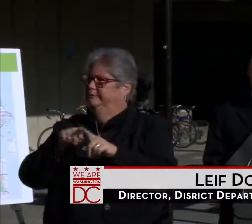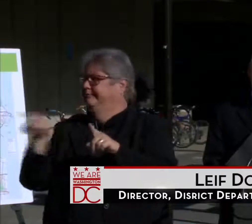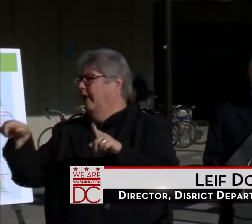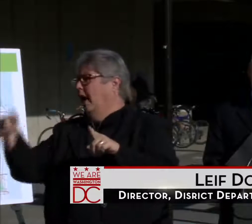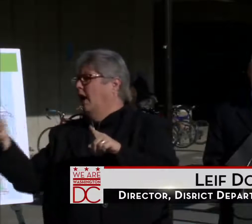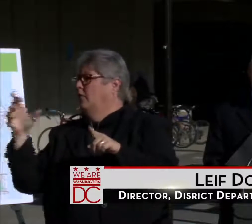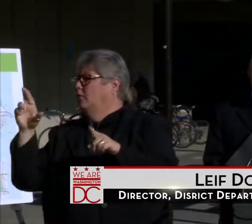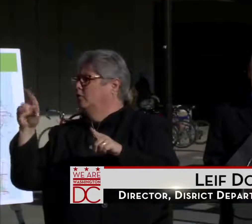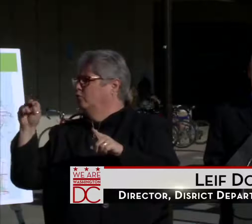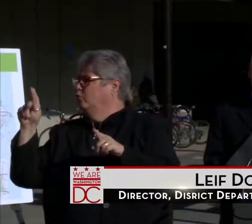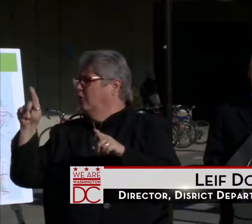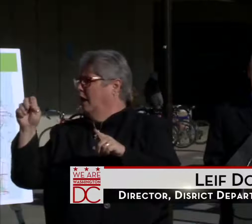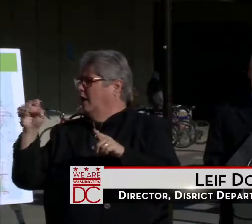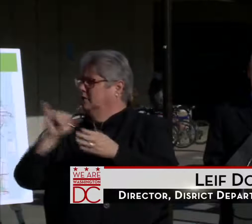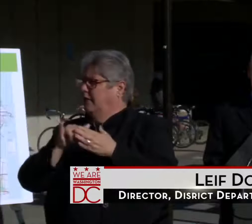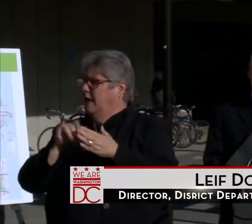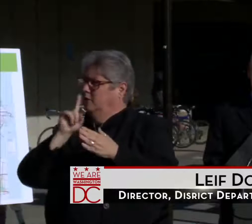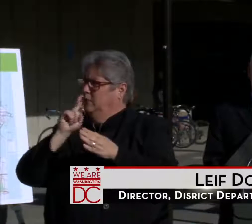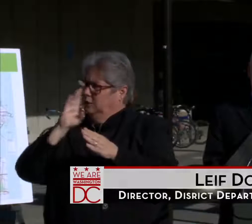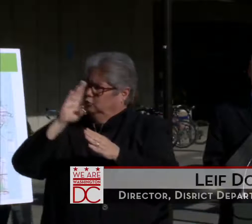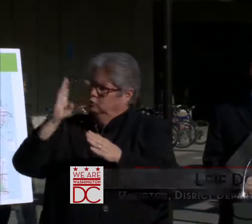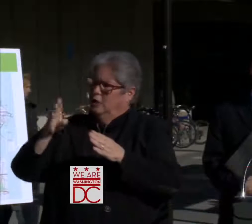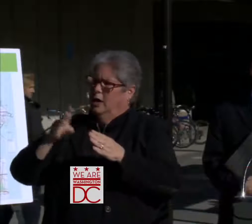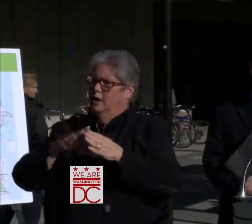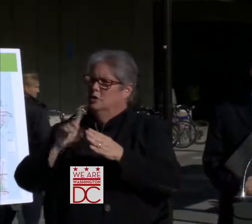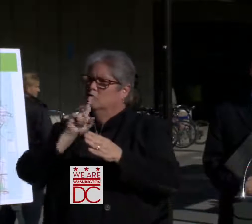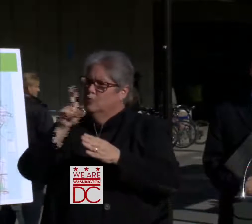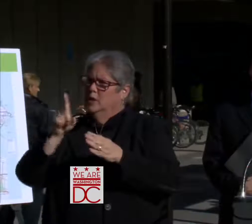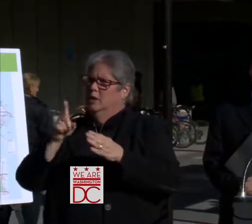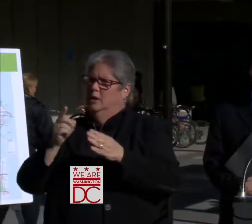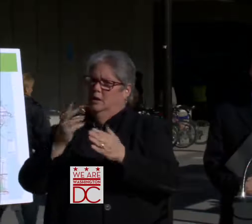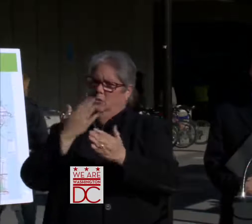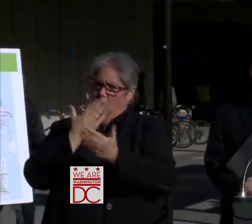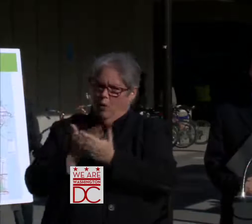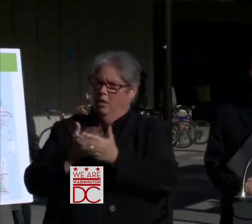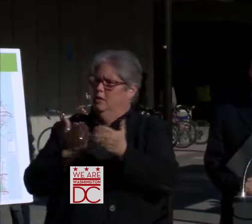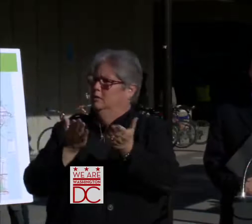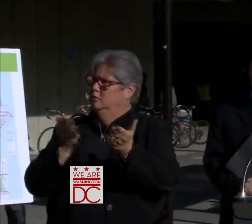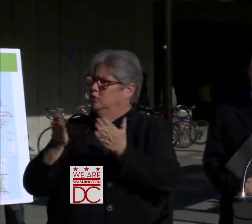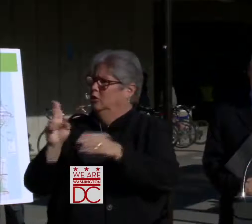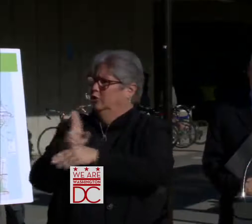DIRECT SO AND WELL SERVED, AND SO I THINK THE ADDITION OF THOSE